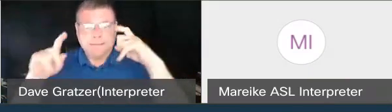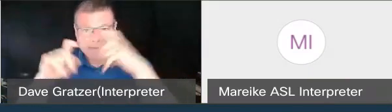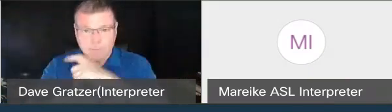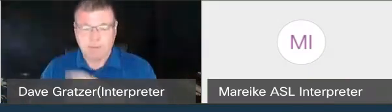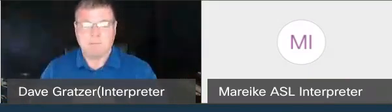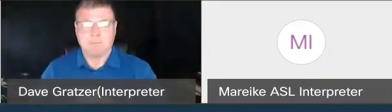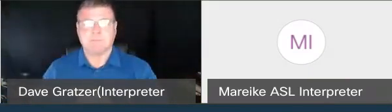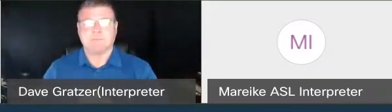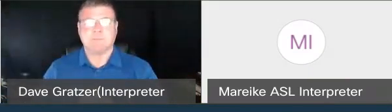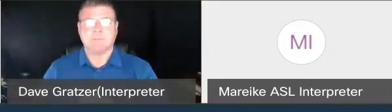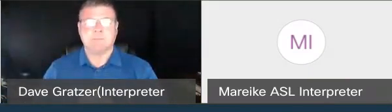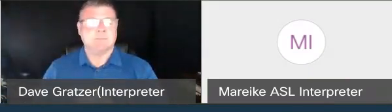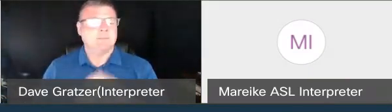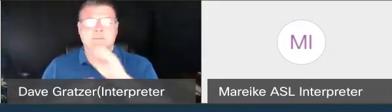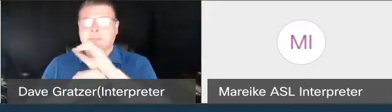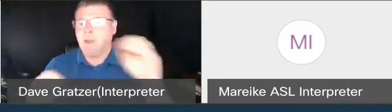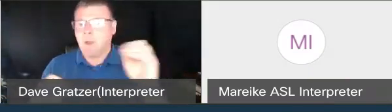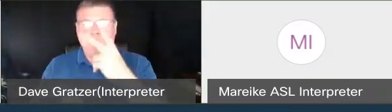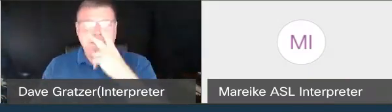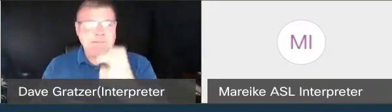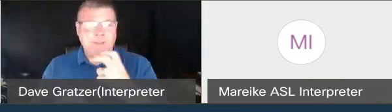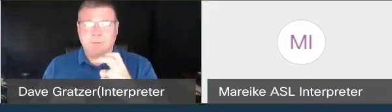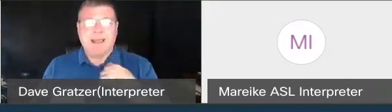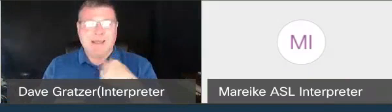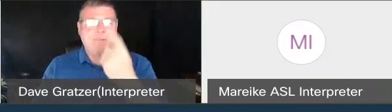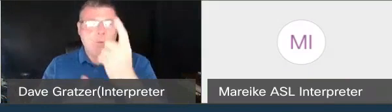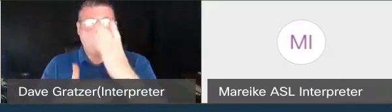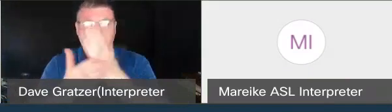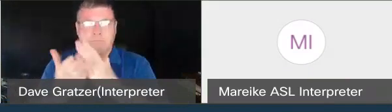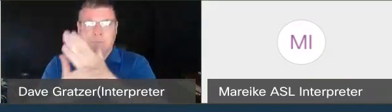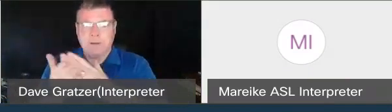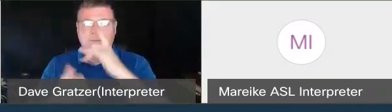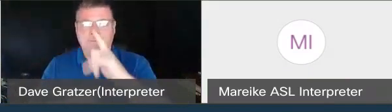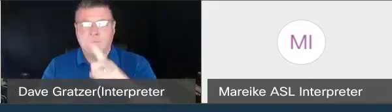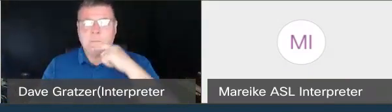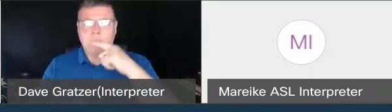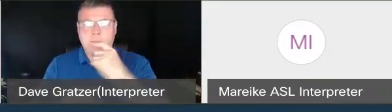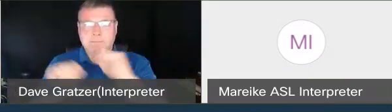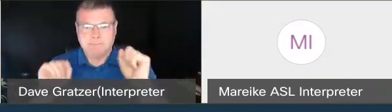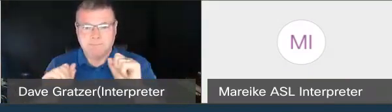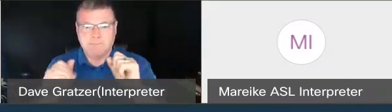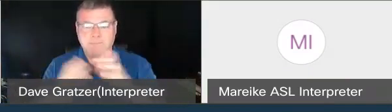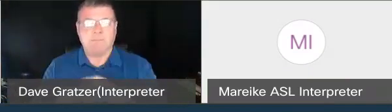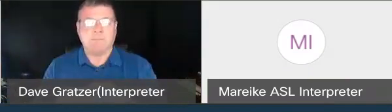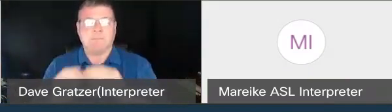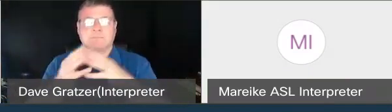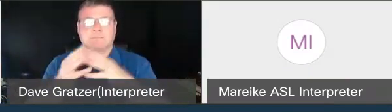uh, is intercepting with one of these elements of the public safety system broadly defined from judges, and jails,